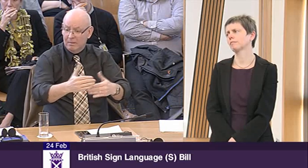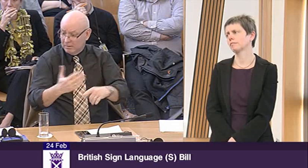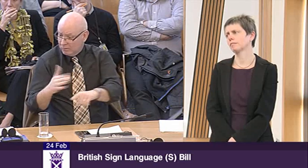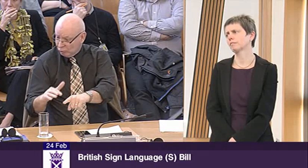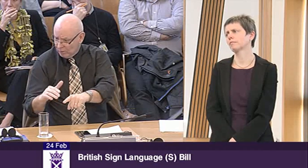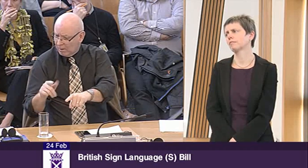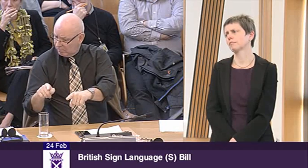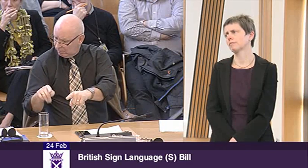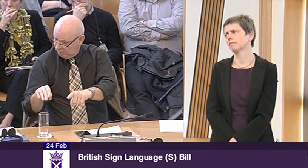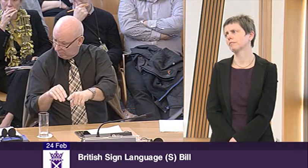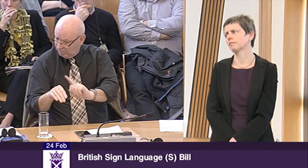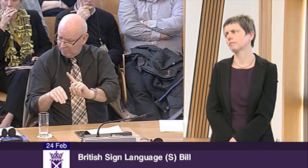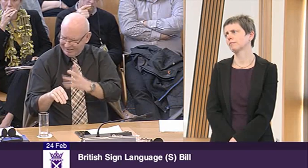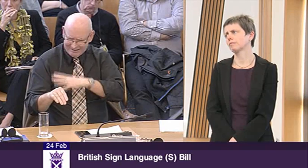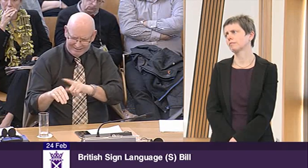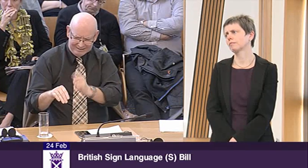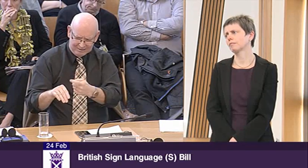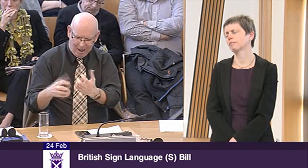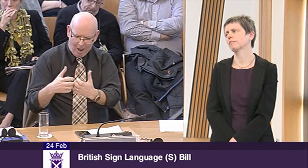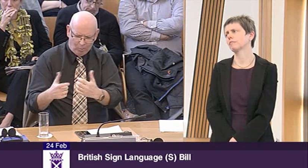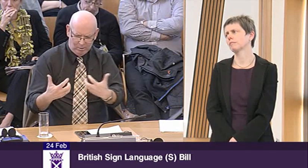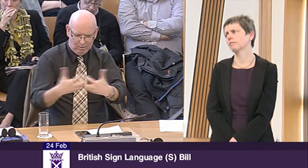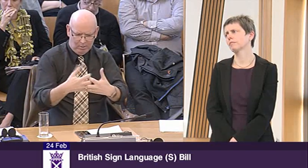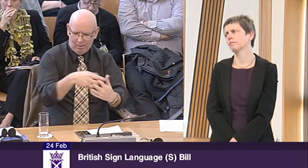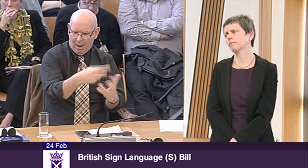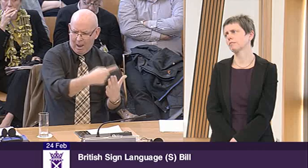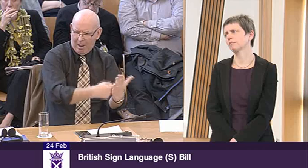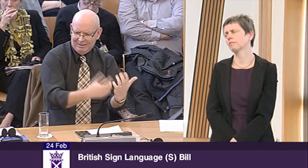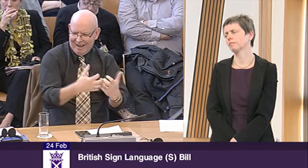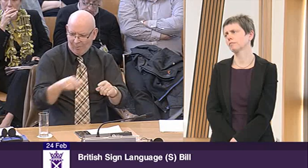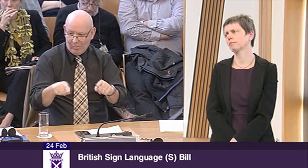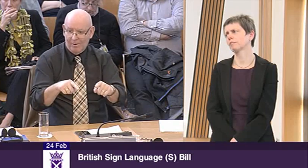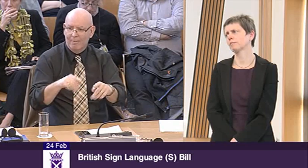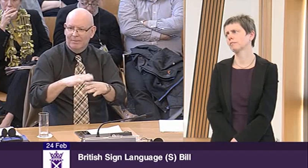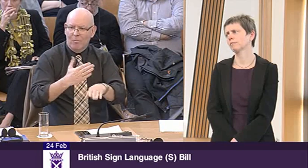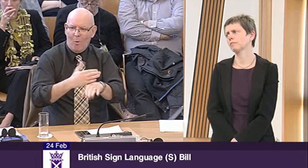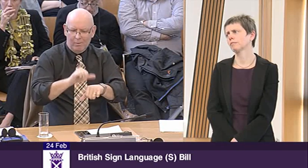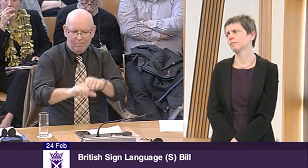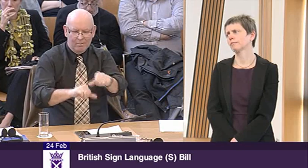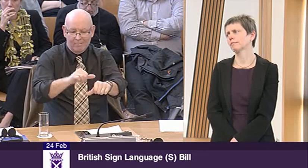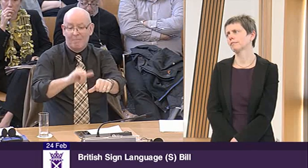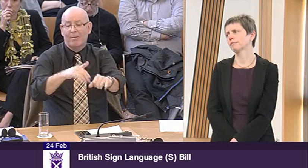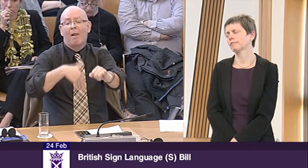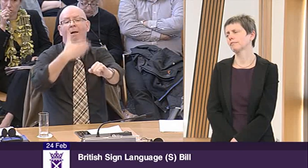and piecemeal—it is not uniform. Carly Brownlie’s idea of a phased process might work better.